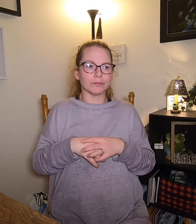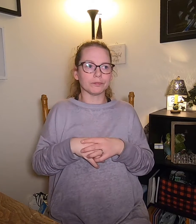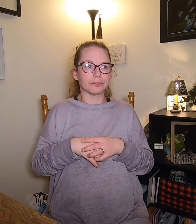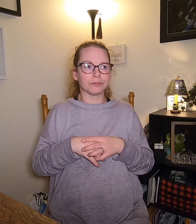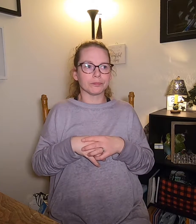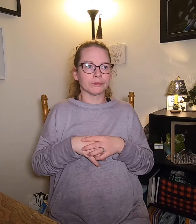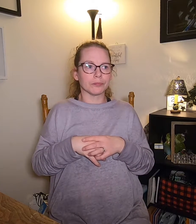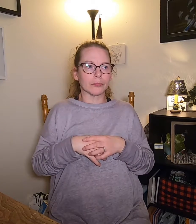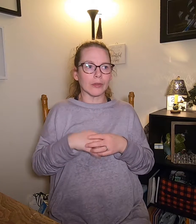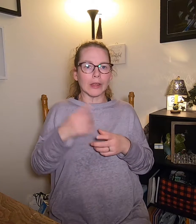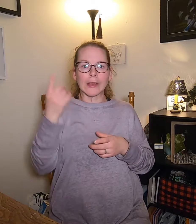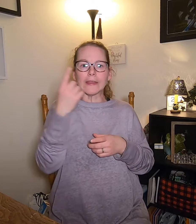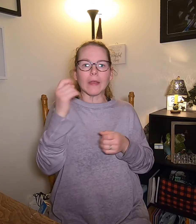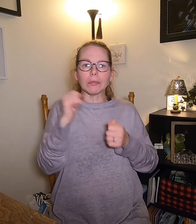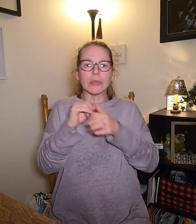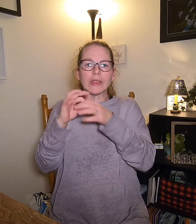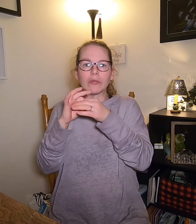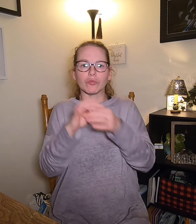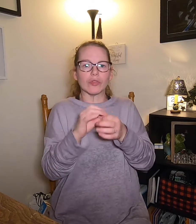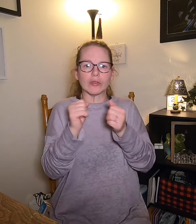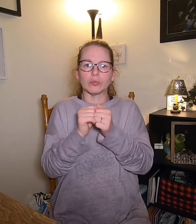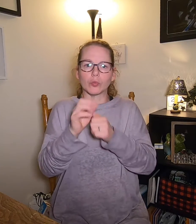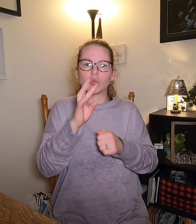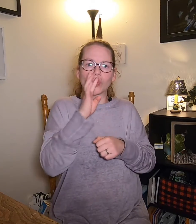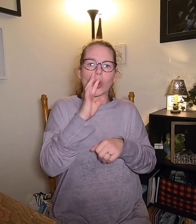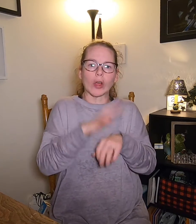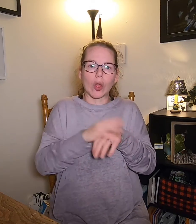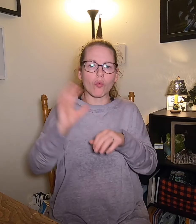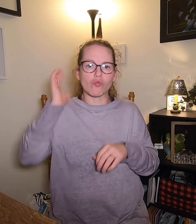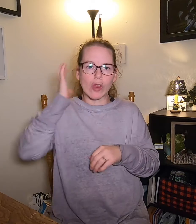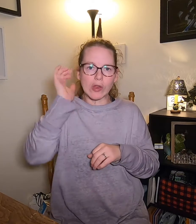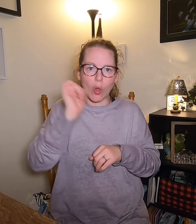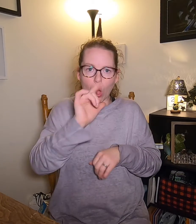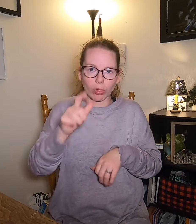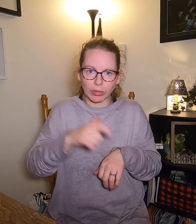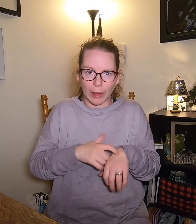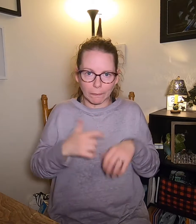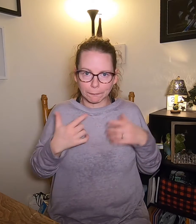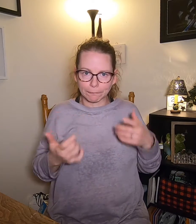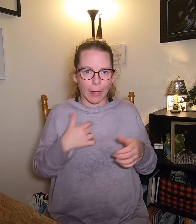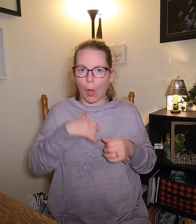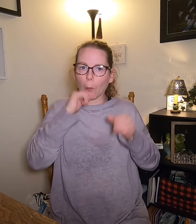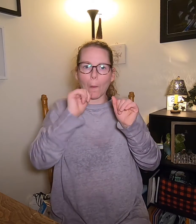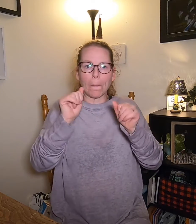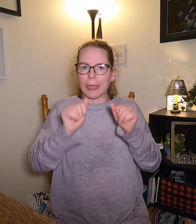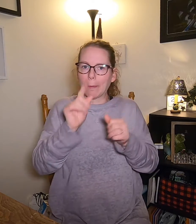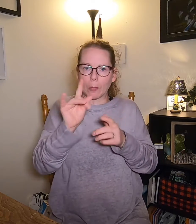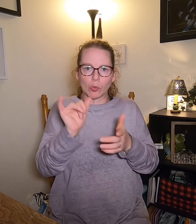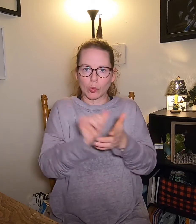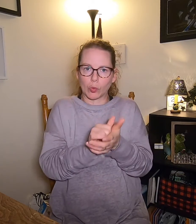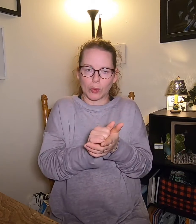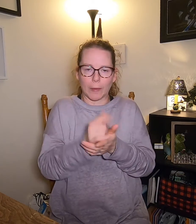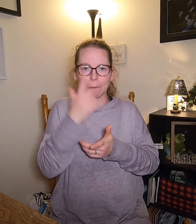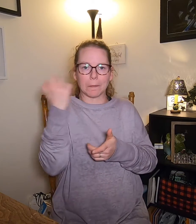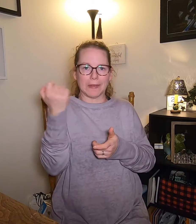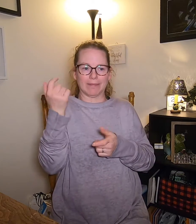or something where you have to use the walking talking all the time I wouldn't be able to do that.